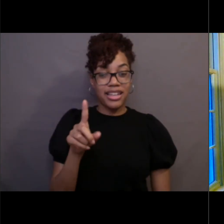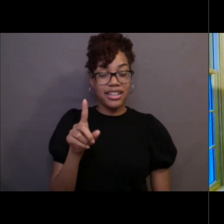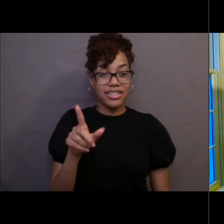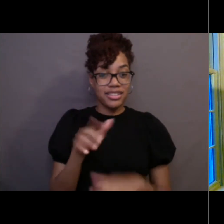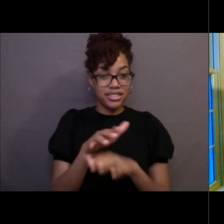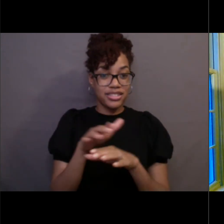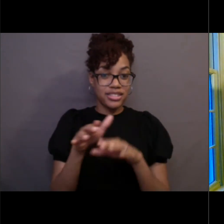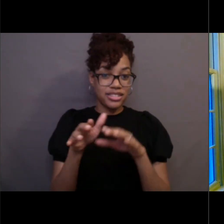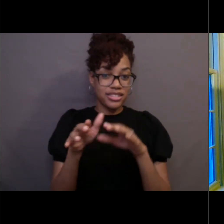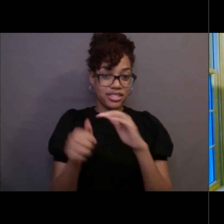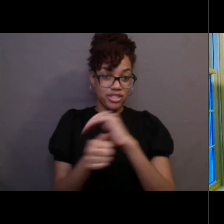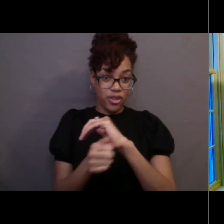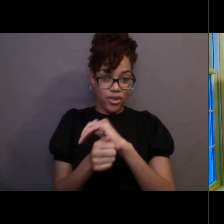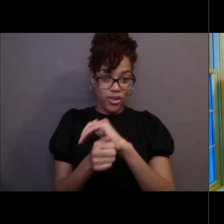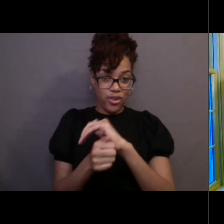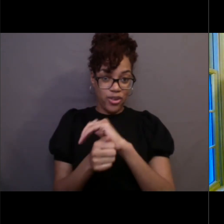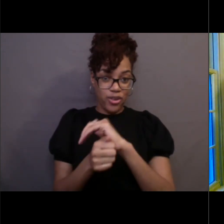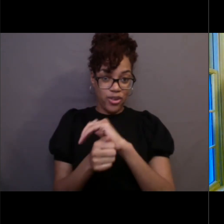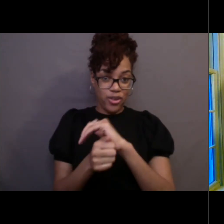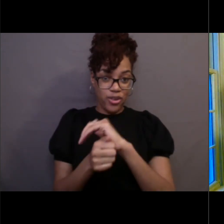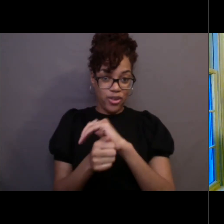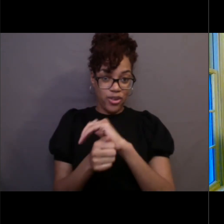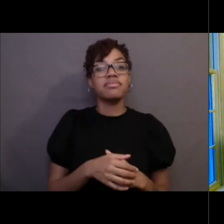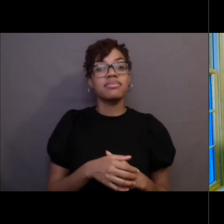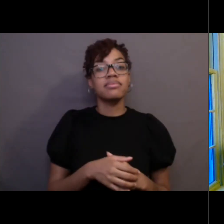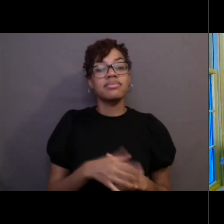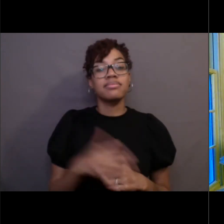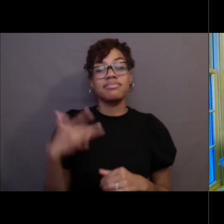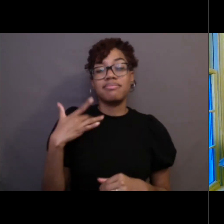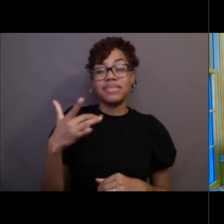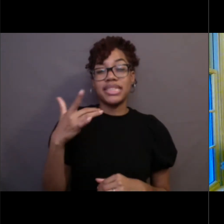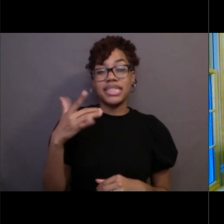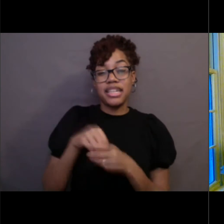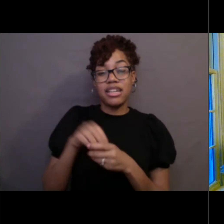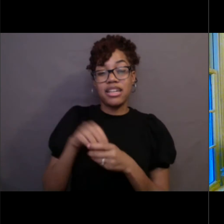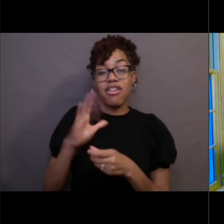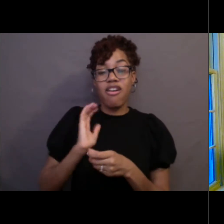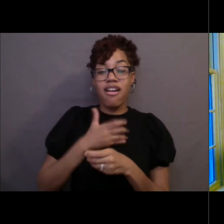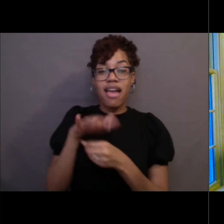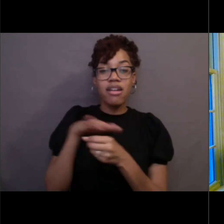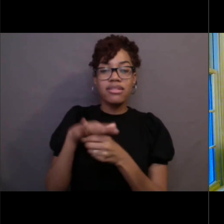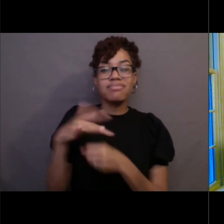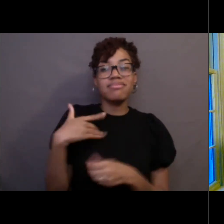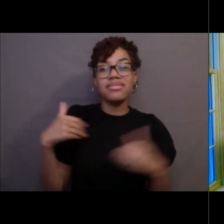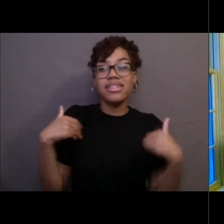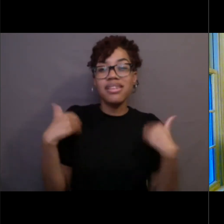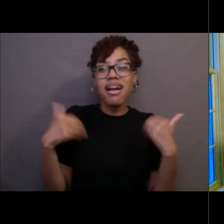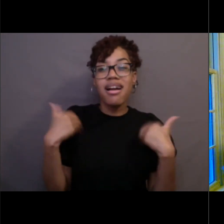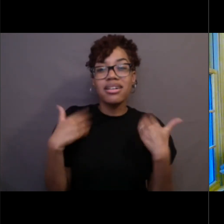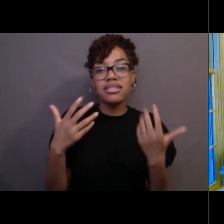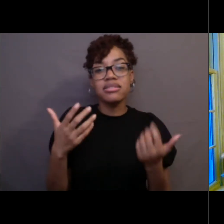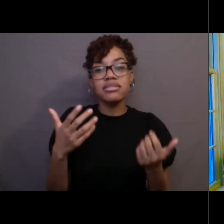The loggerheads that come up to our area tend to be juveniles and adults. So they're like 15 years and older.